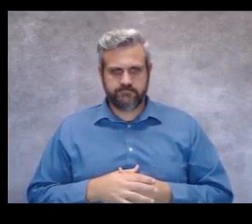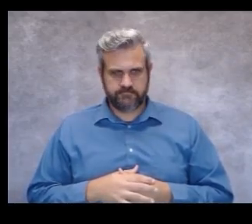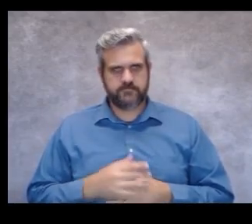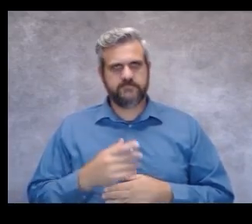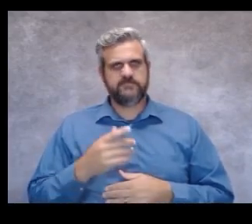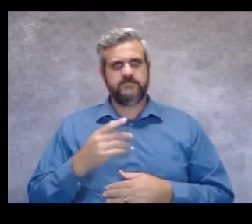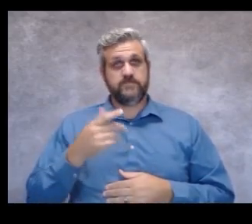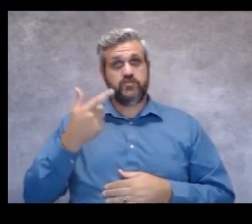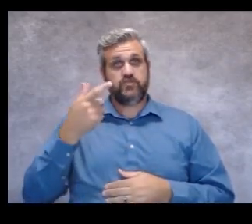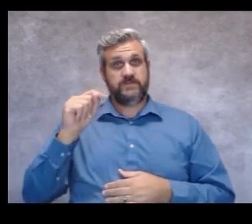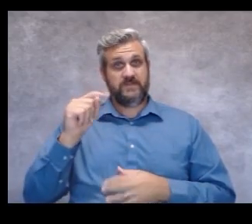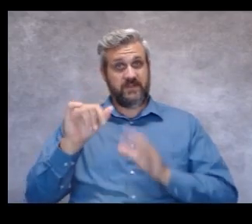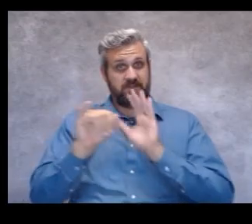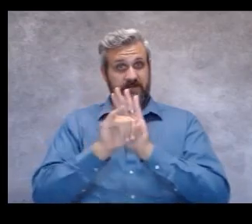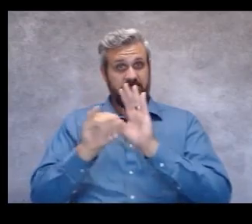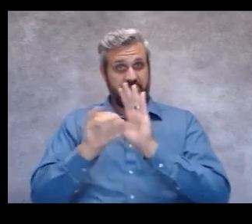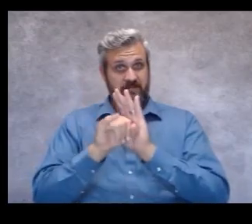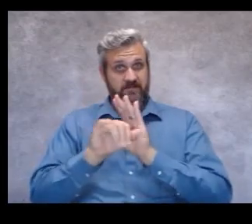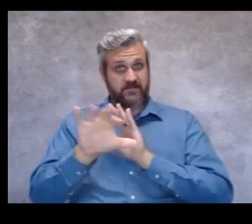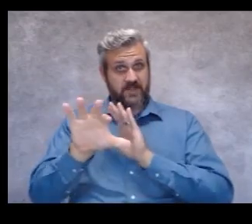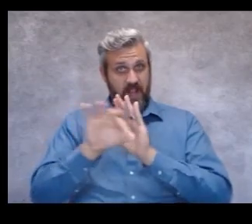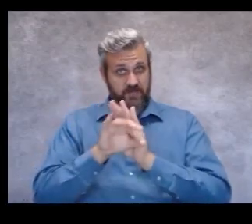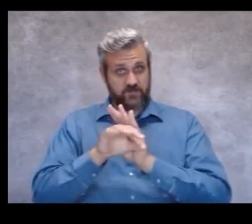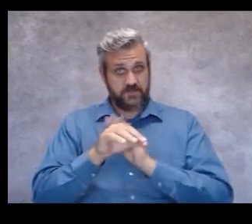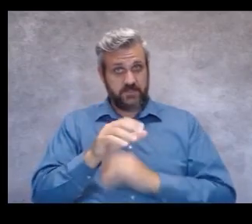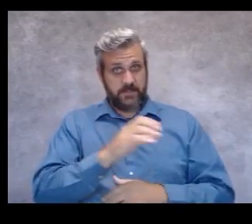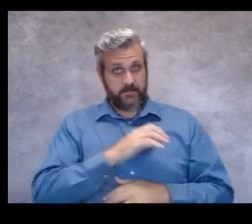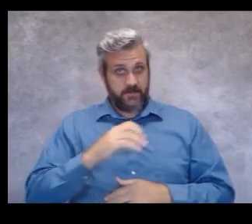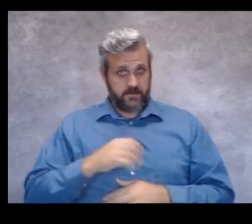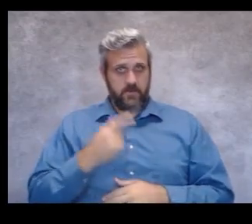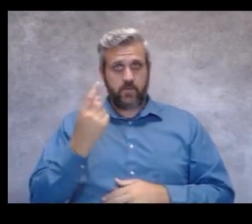One of the roles of the GT identification and selection committee